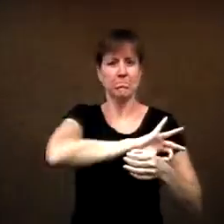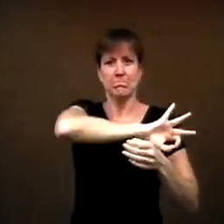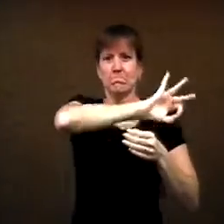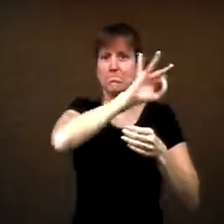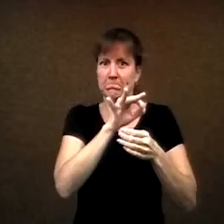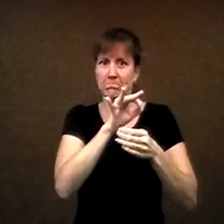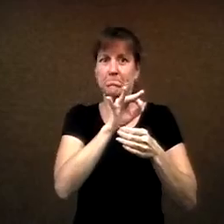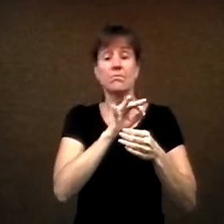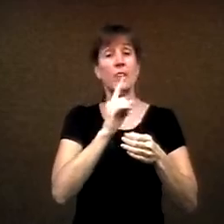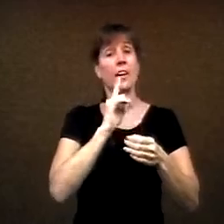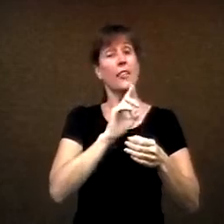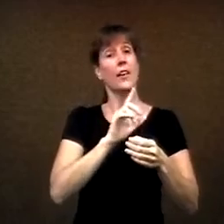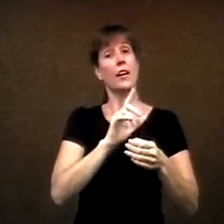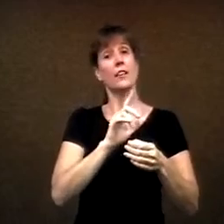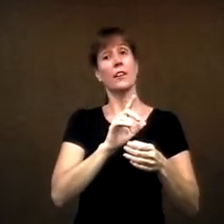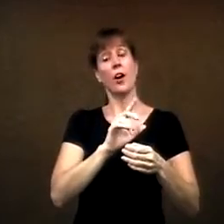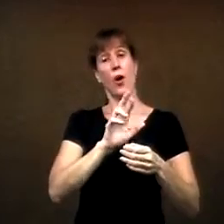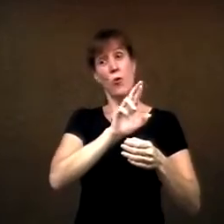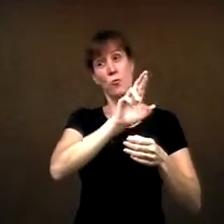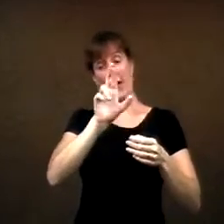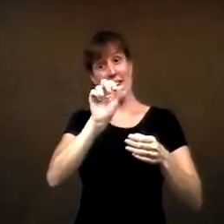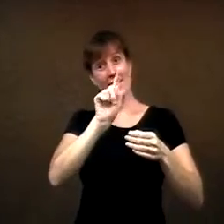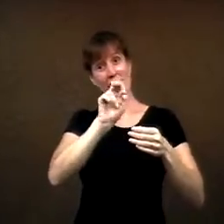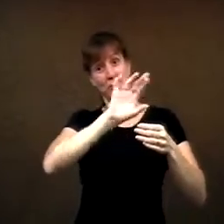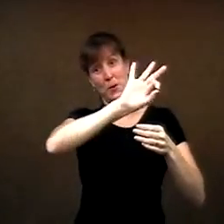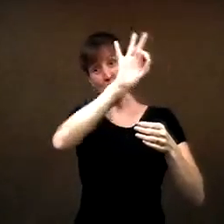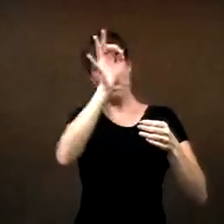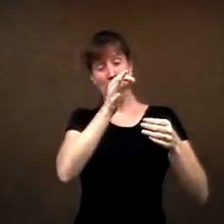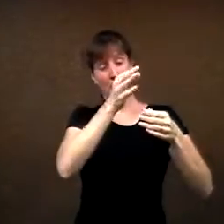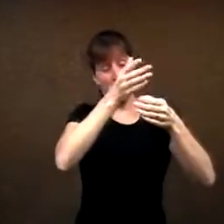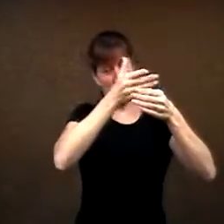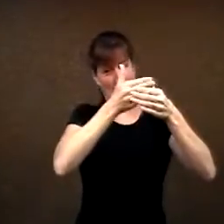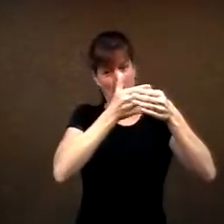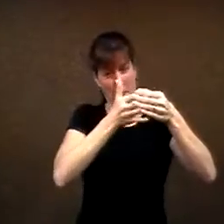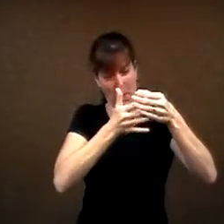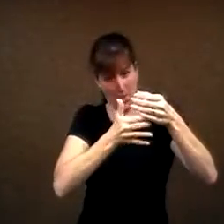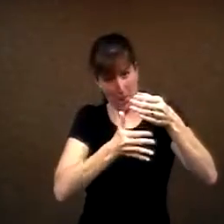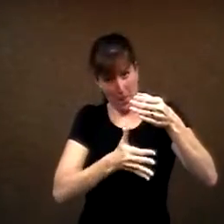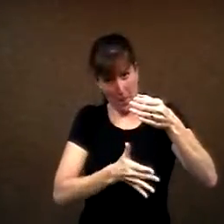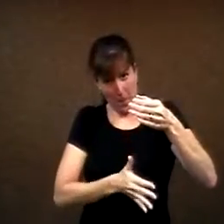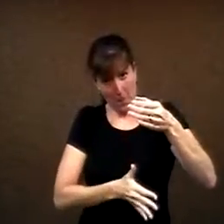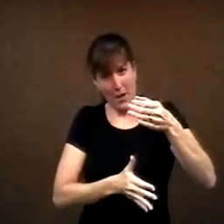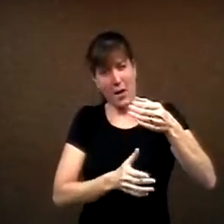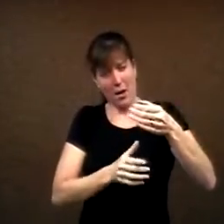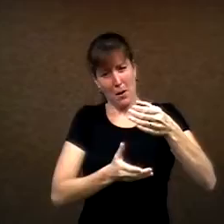blood is going to be pumped down, through another valve, into the biggest chamber of your heart,